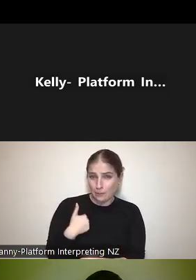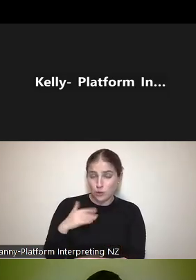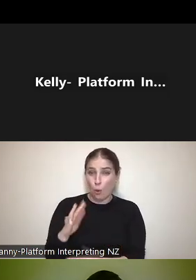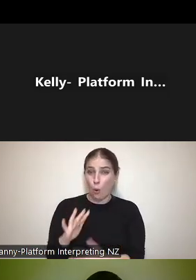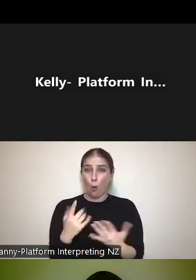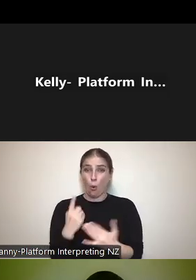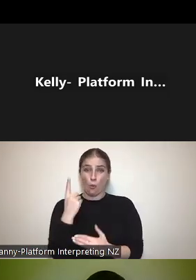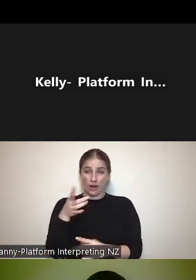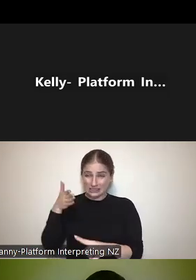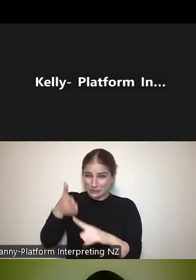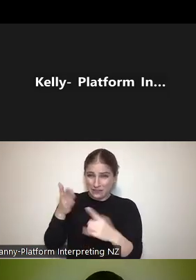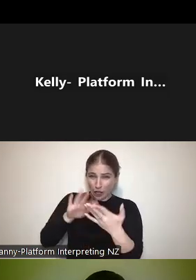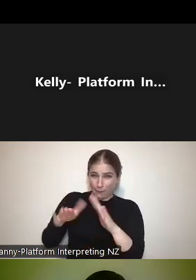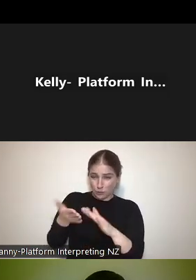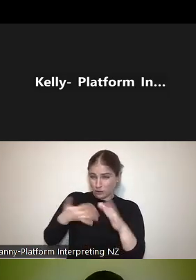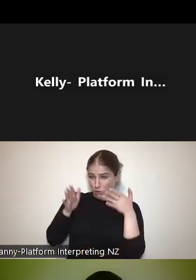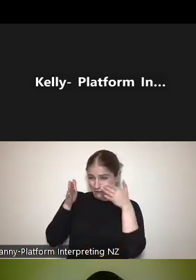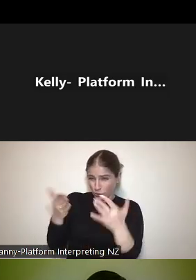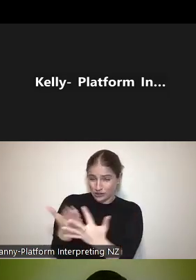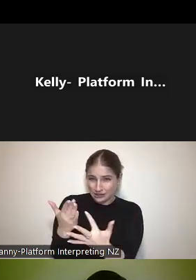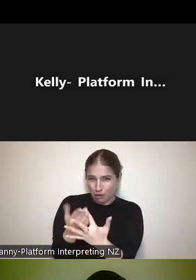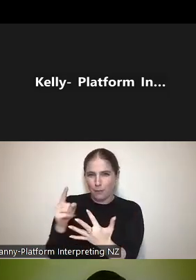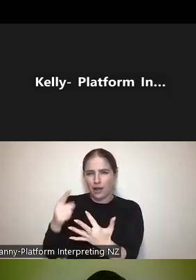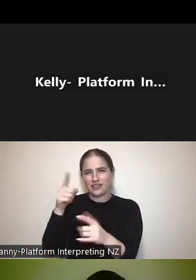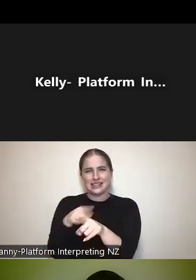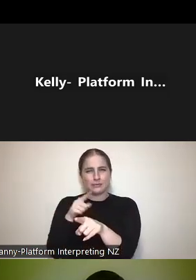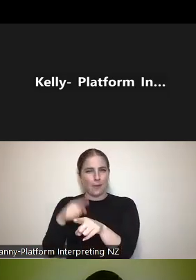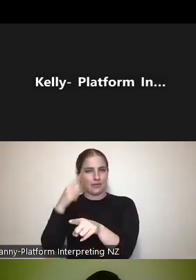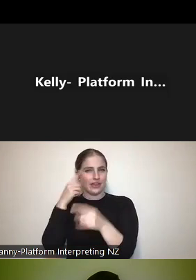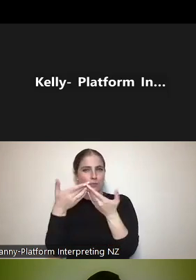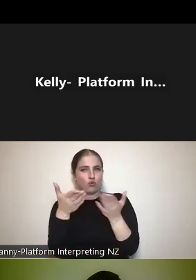how can I make this as accessible as possible for as many people as possible? And that